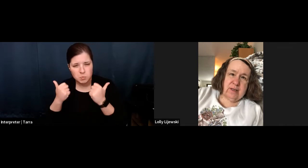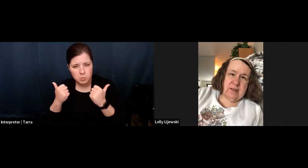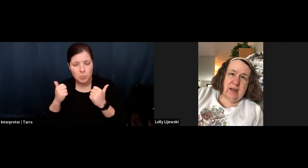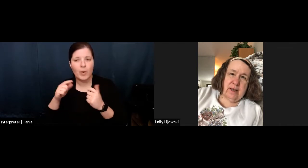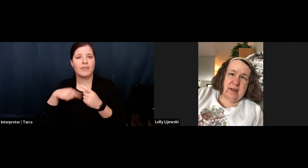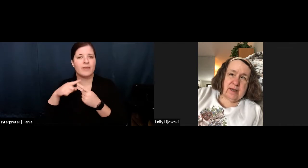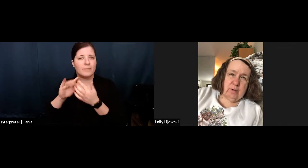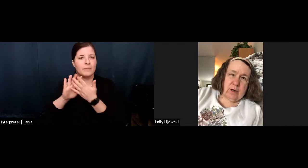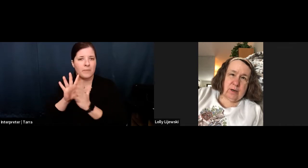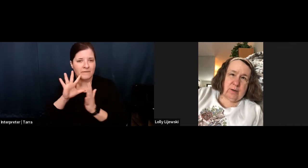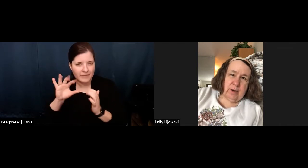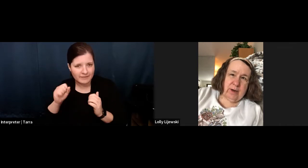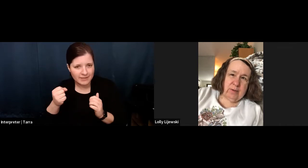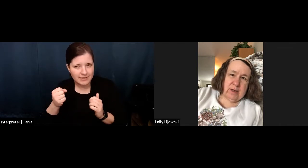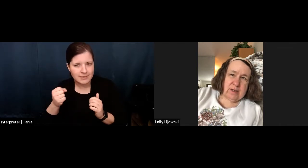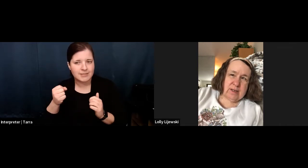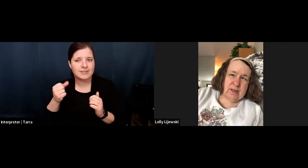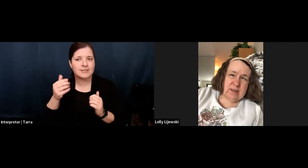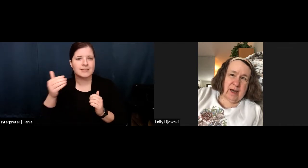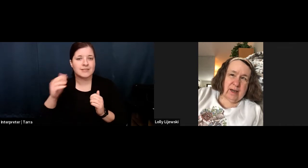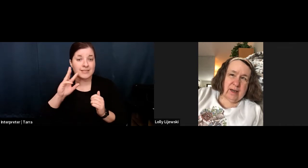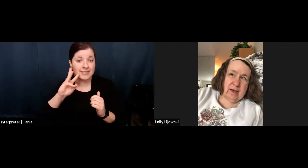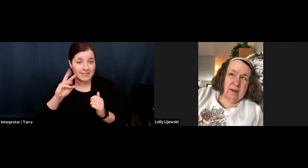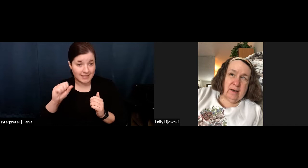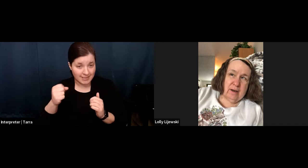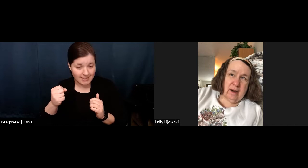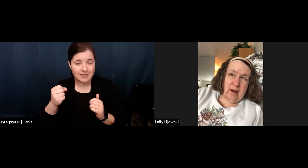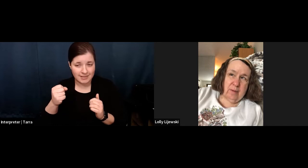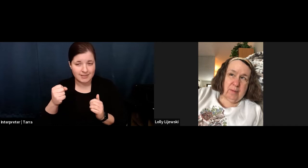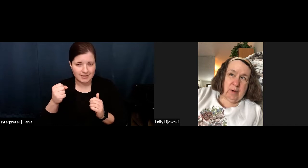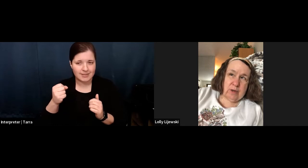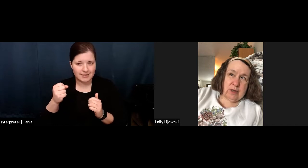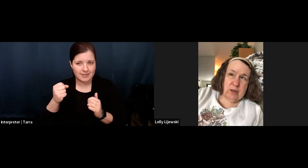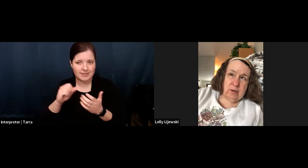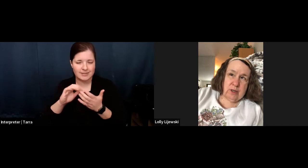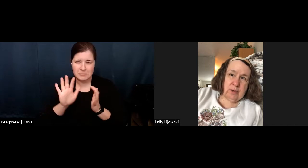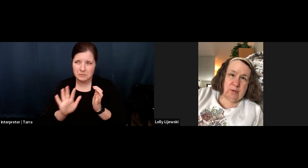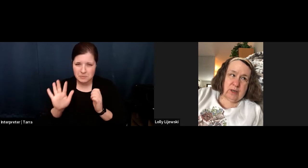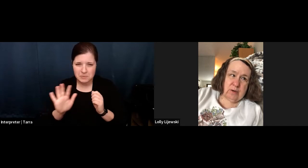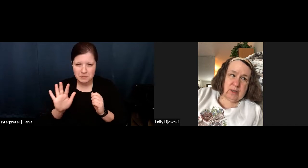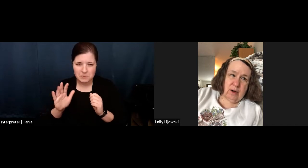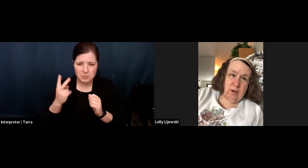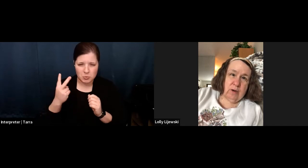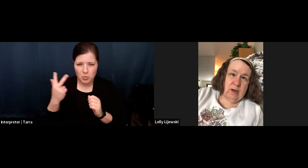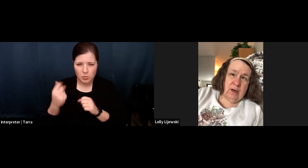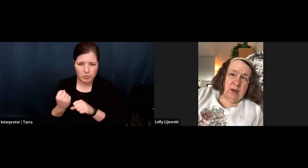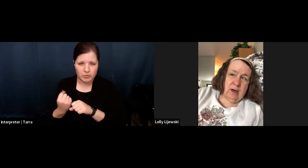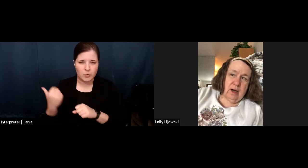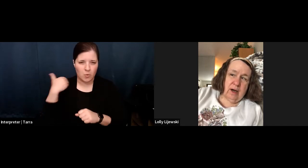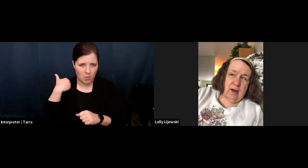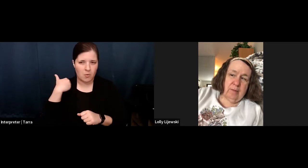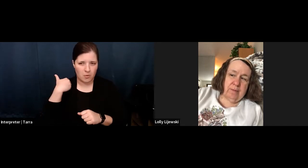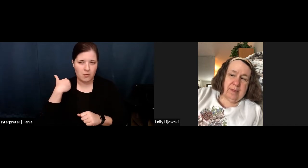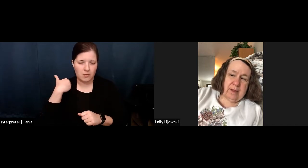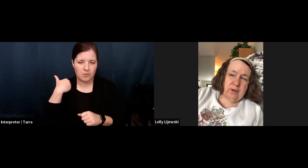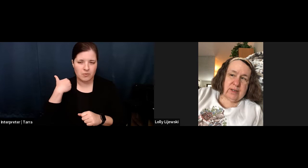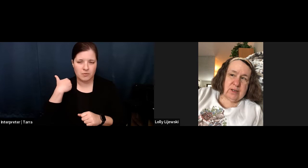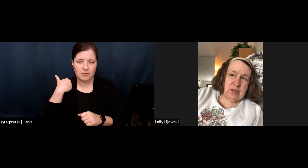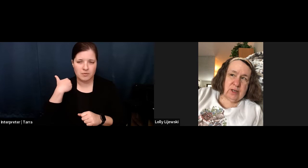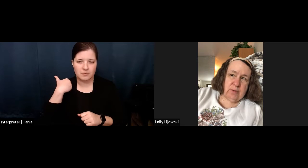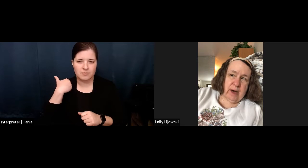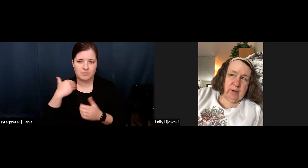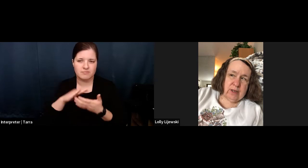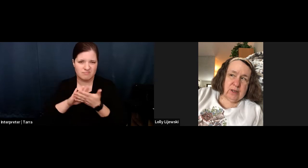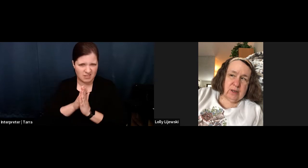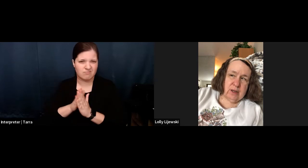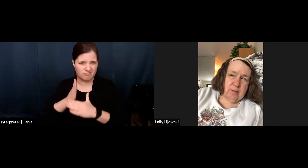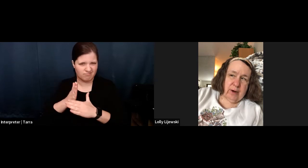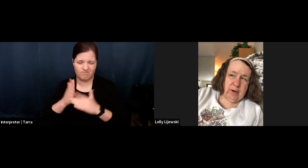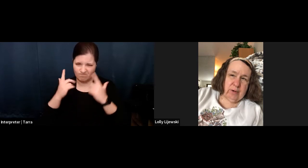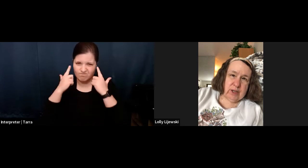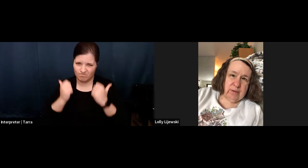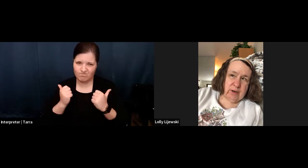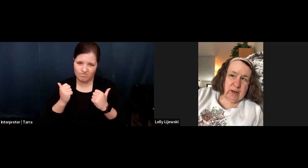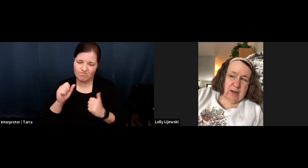That started out as mild for about five years.